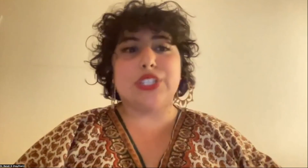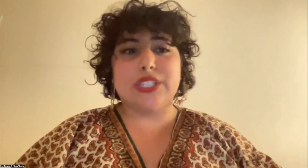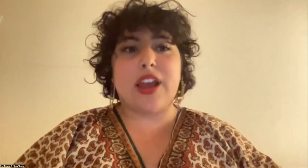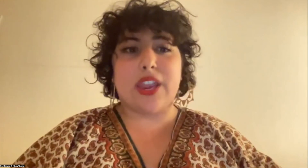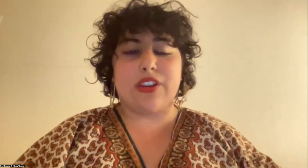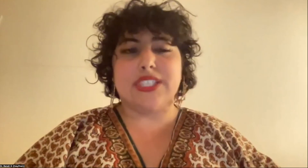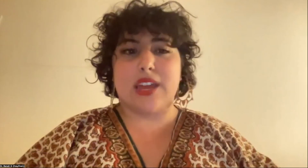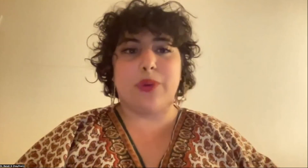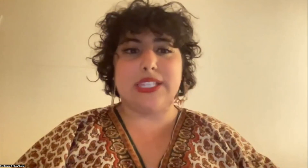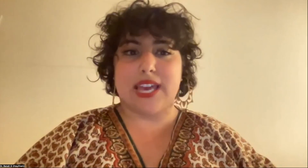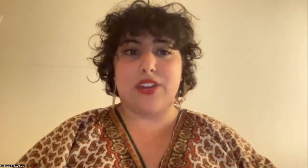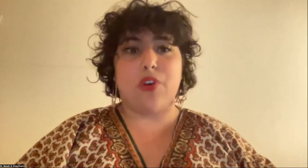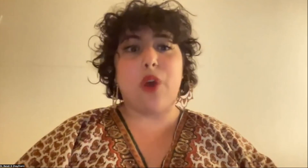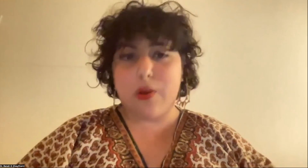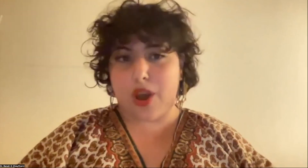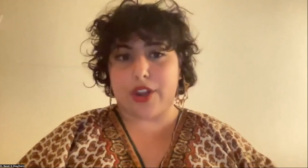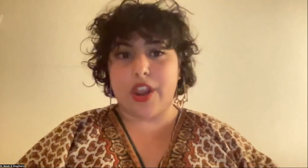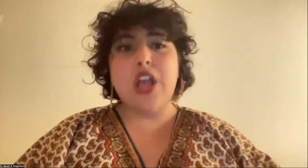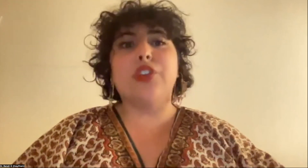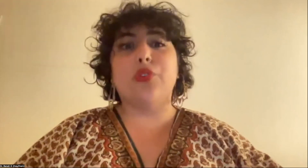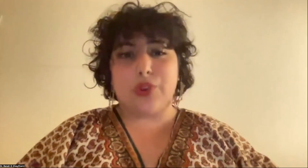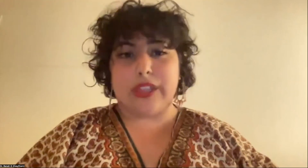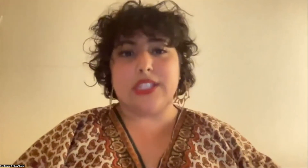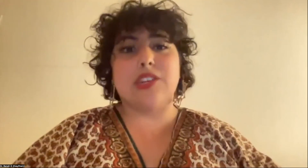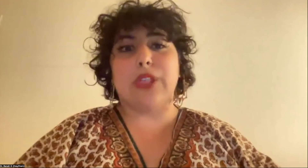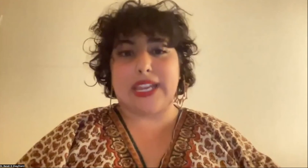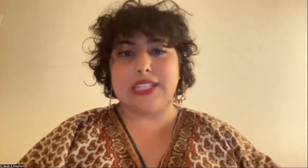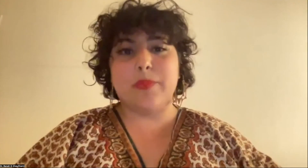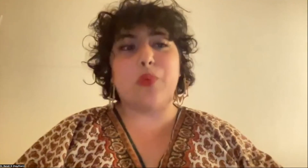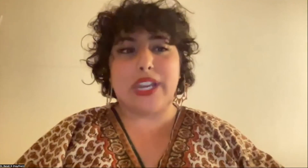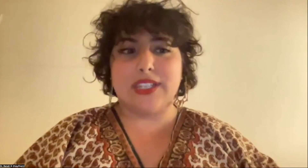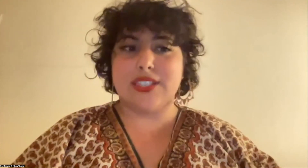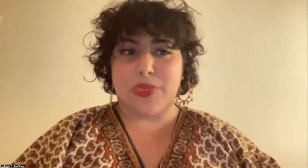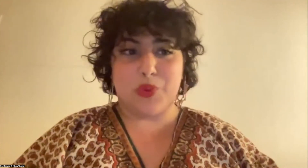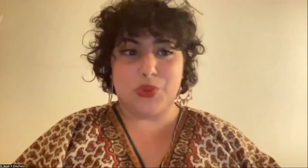Gil Scott Heron said when he said “No hot water, no toilets, no lights, but whitey is on the moon.”